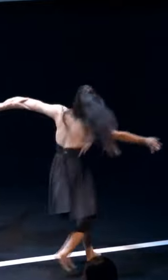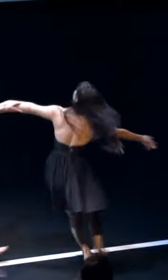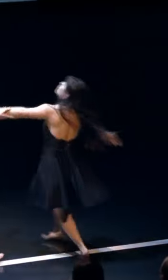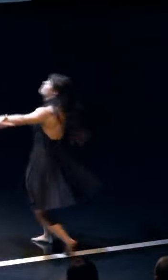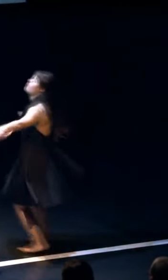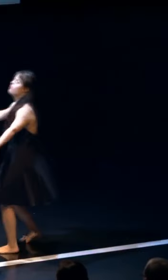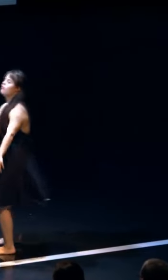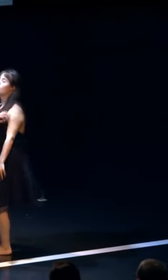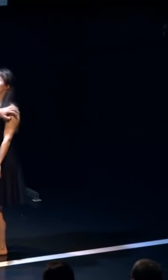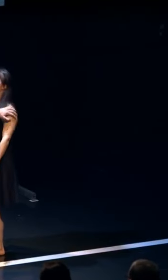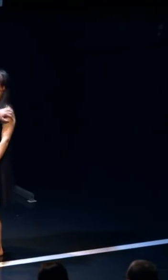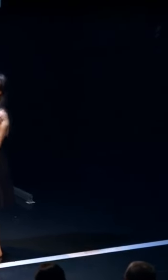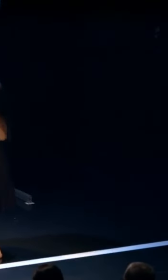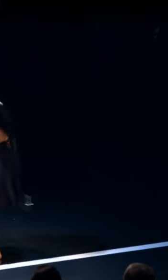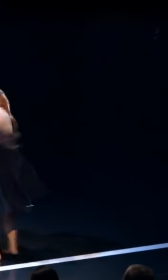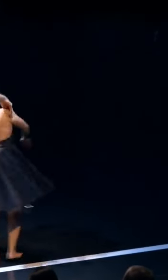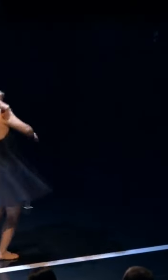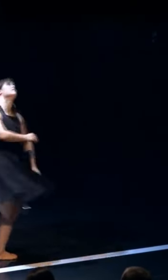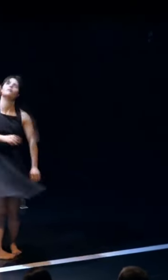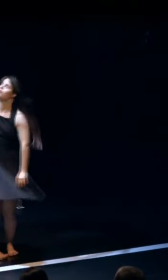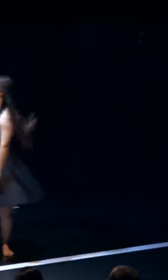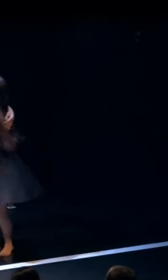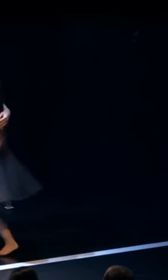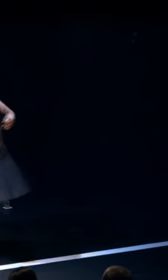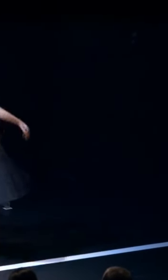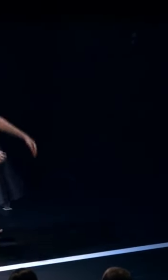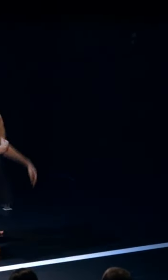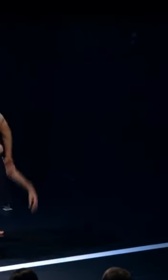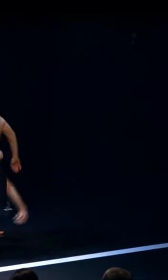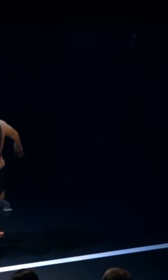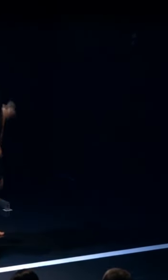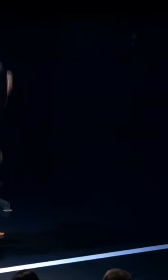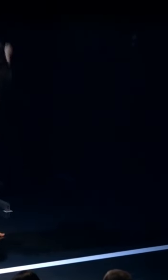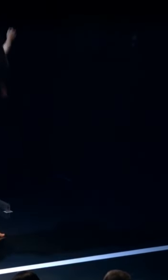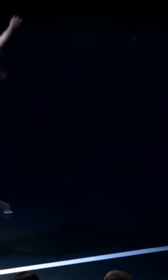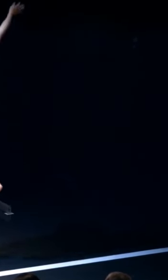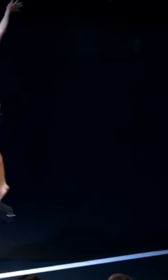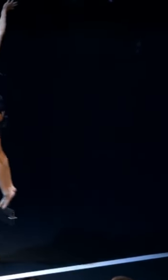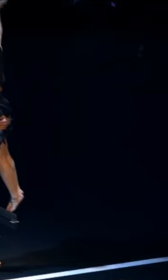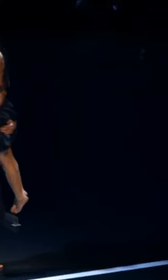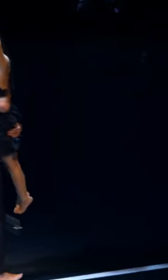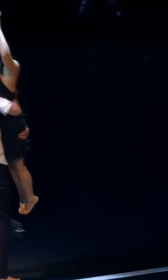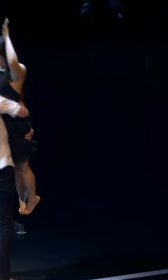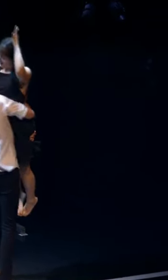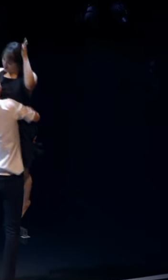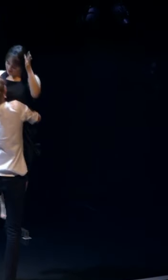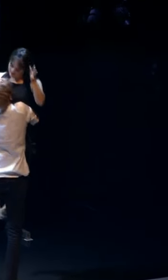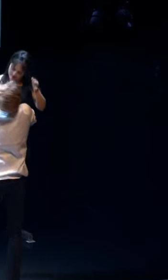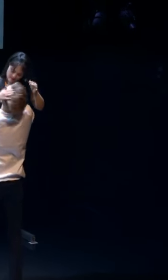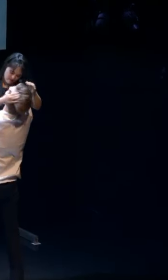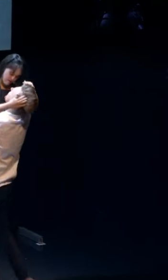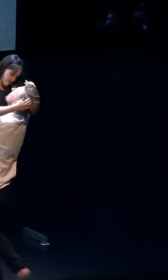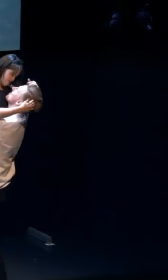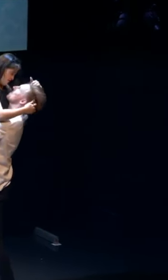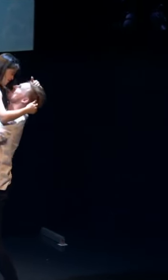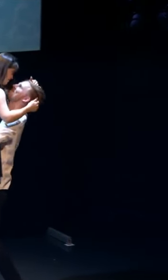# It's not good # It's not right